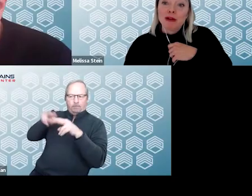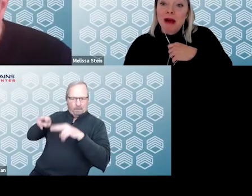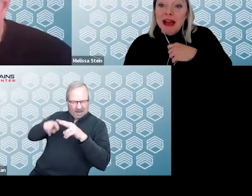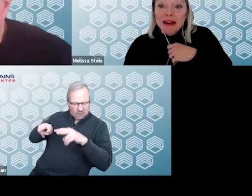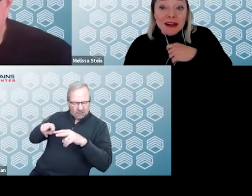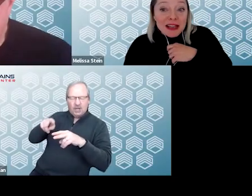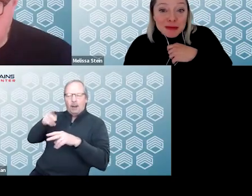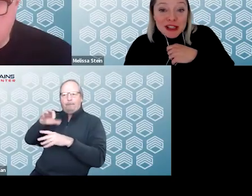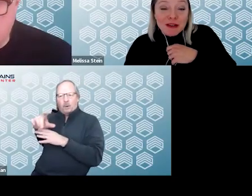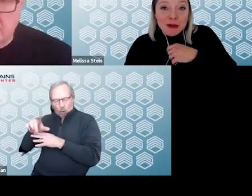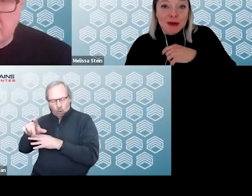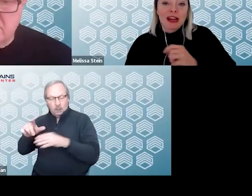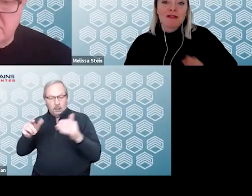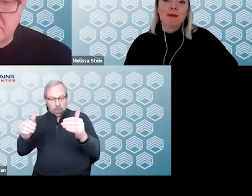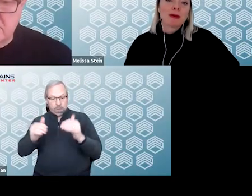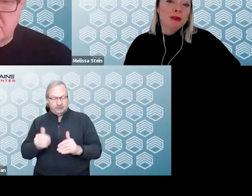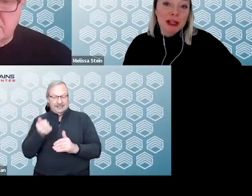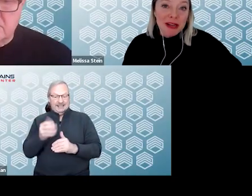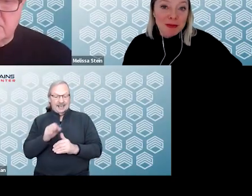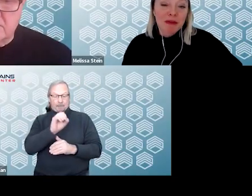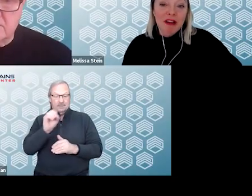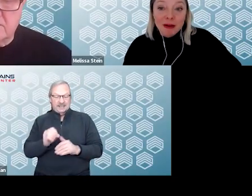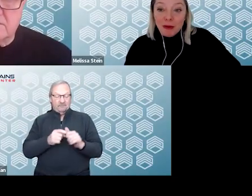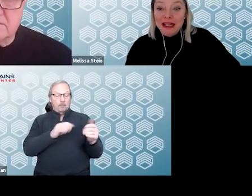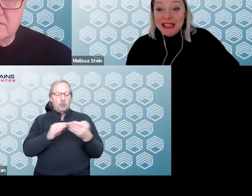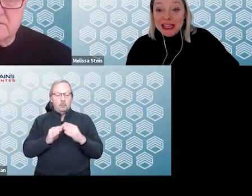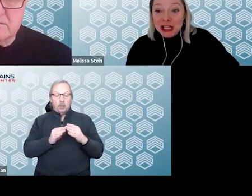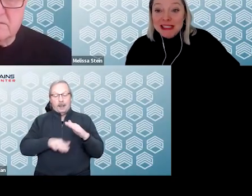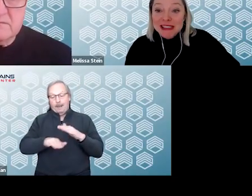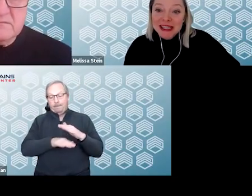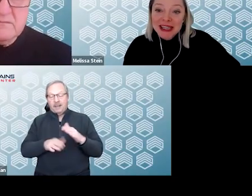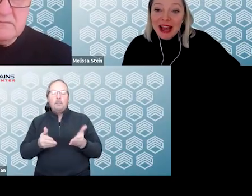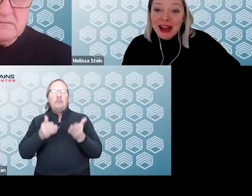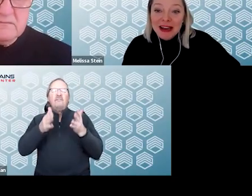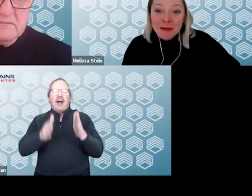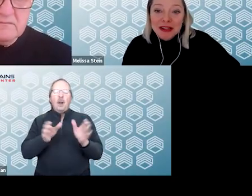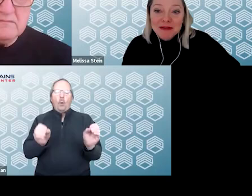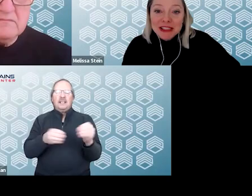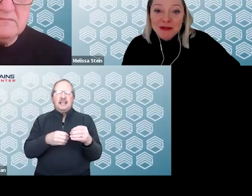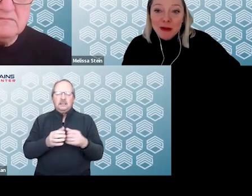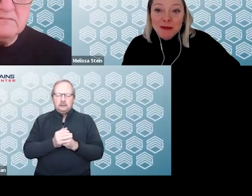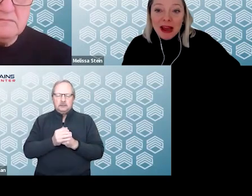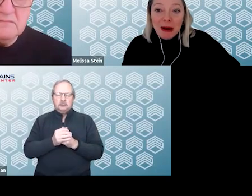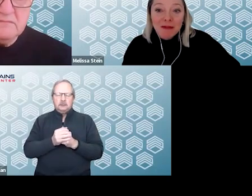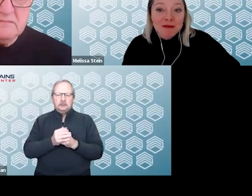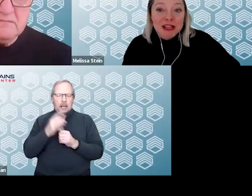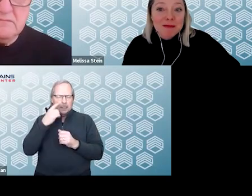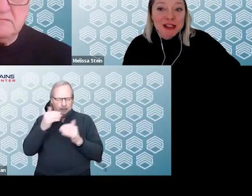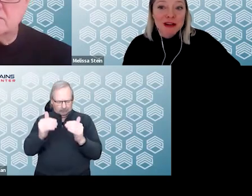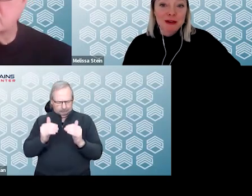followed by 19% of you joining from community-based provider organizations. And I believe that's followed by about 15%